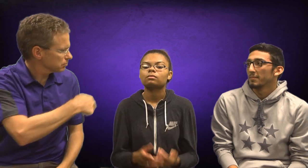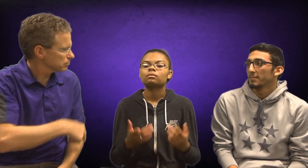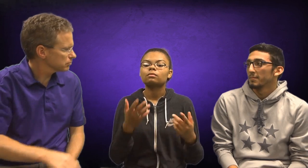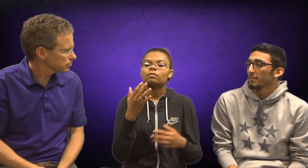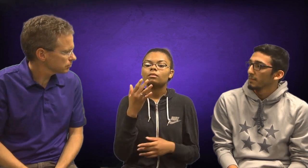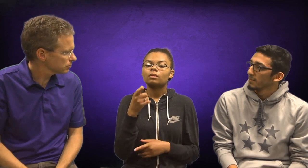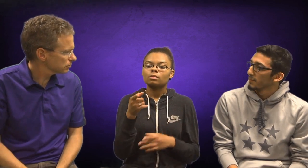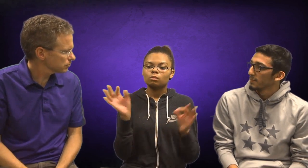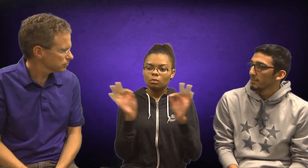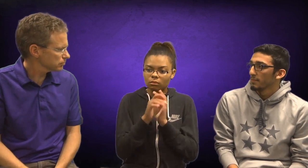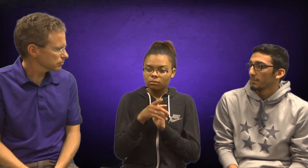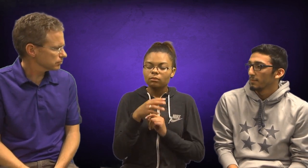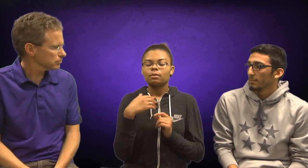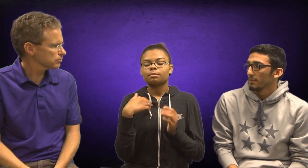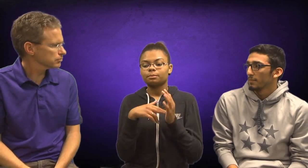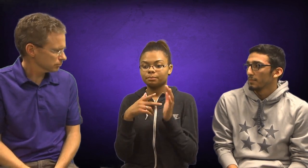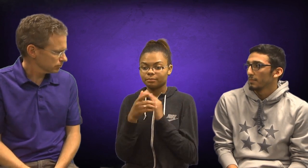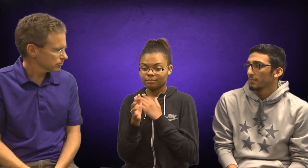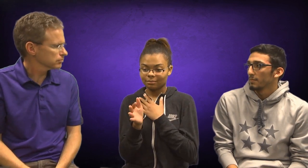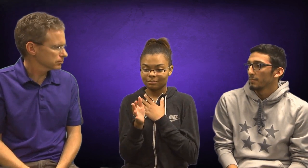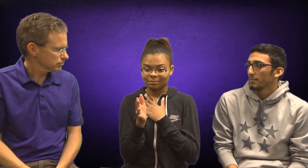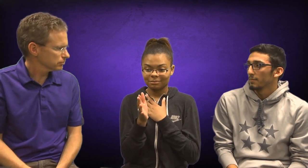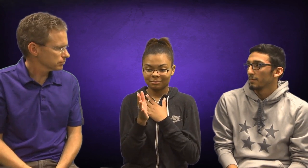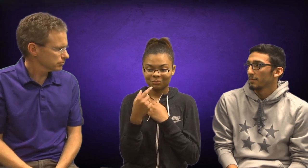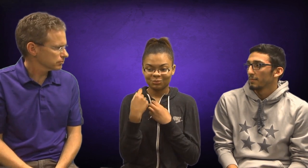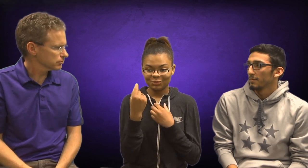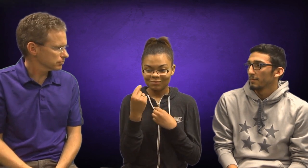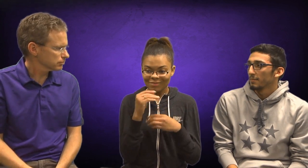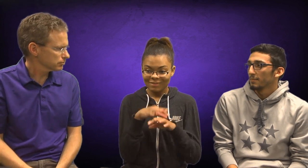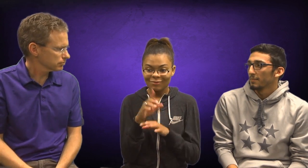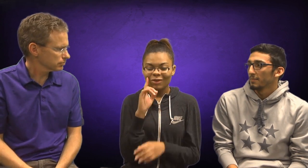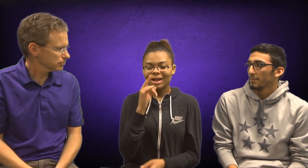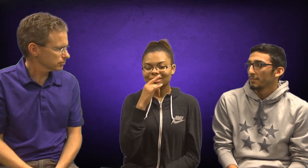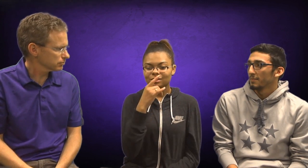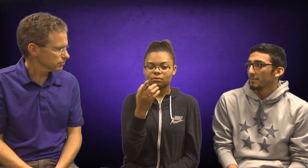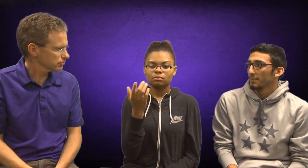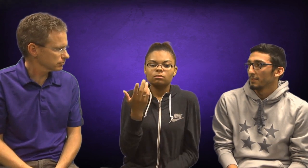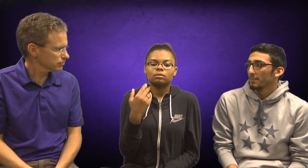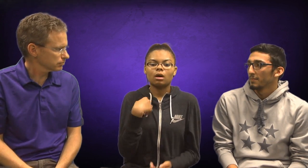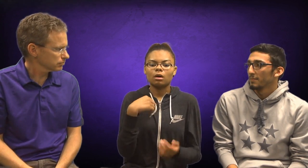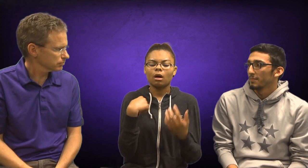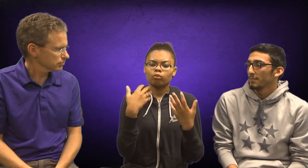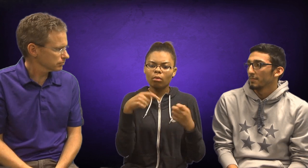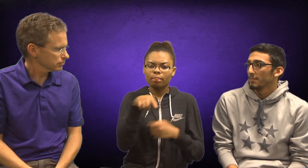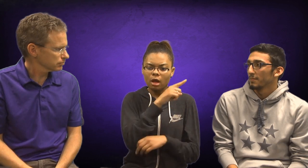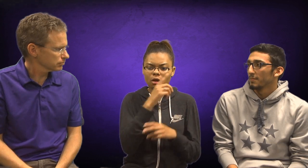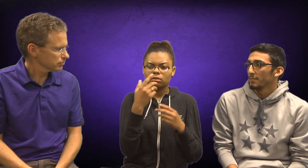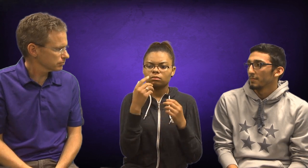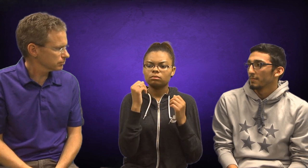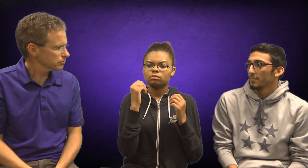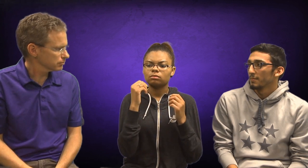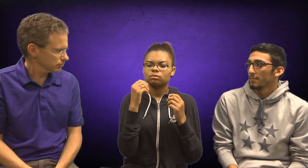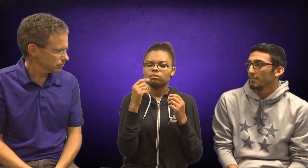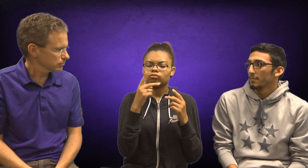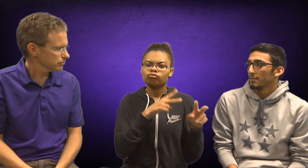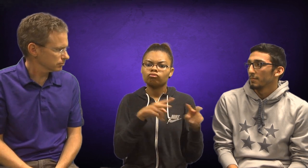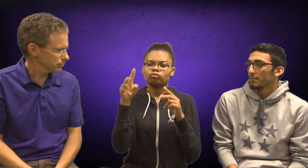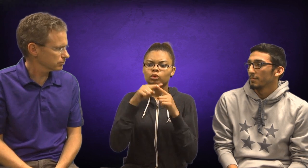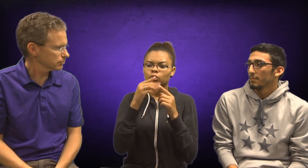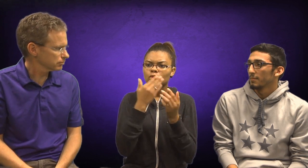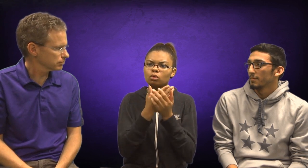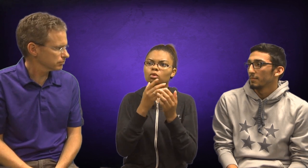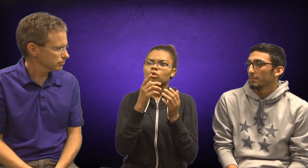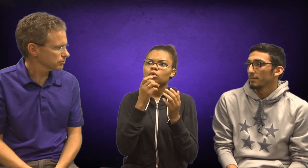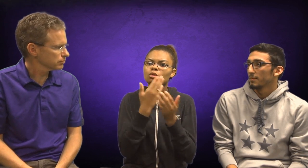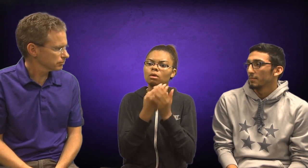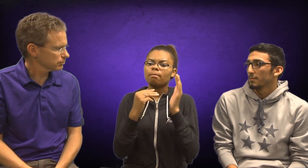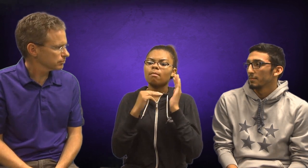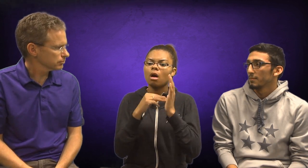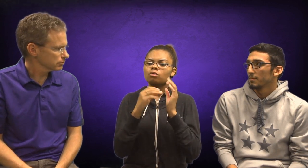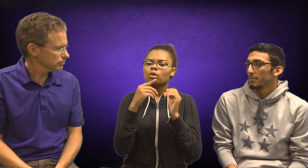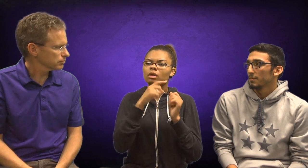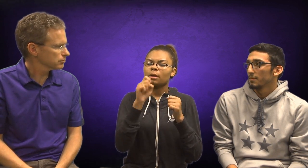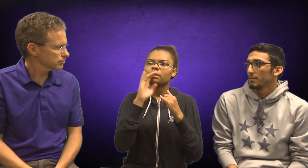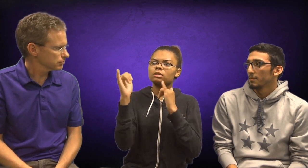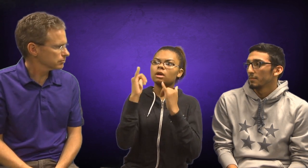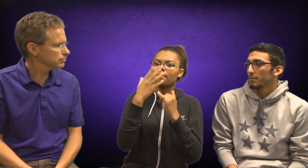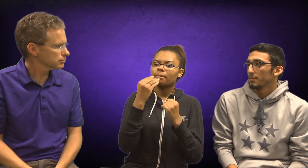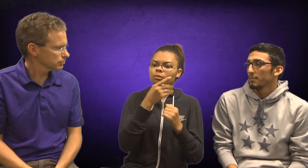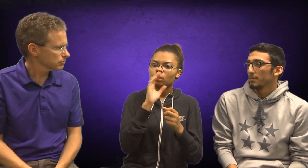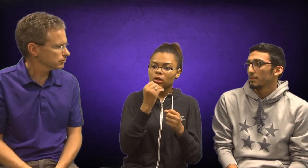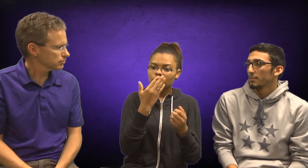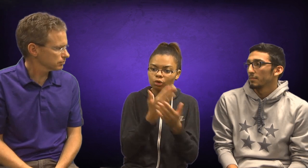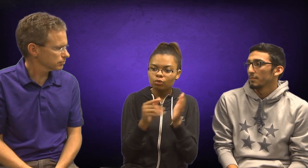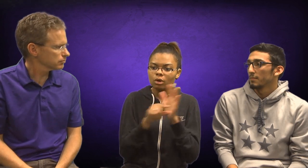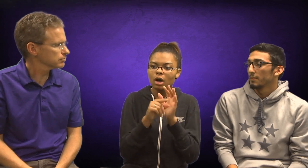Well, my advice for the students is that they should look up to the good role models and learn their ways.